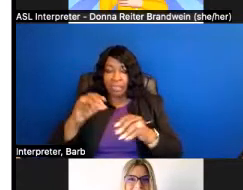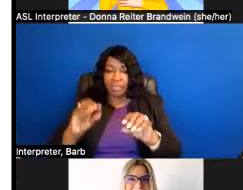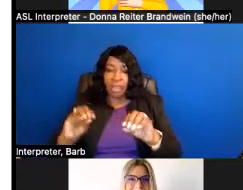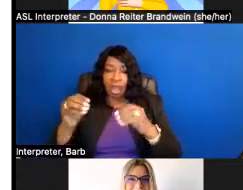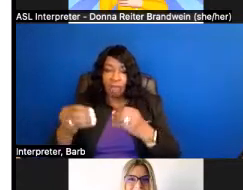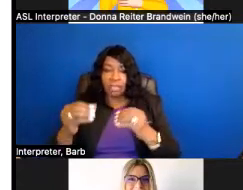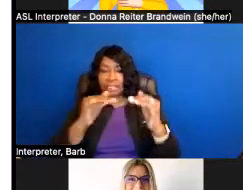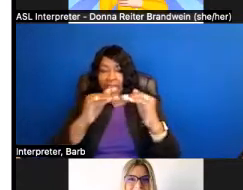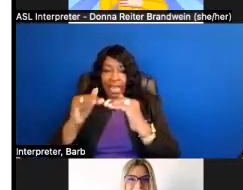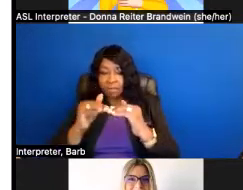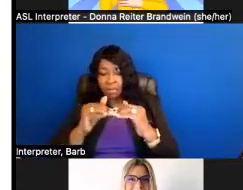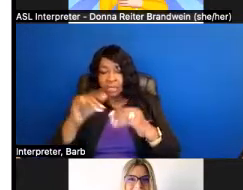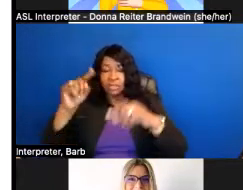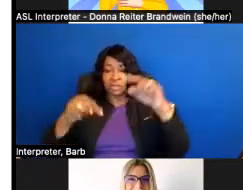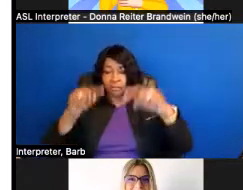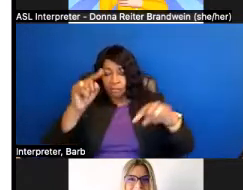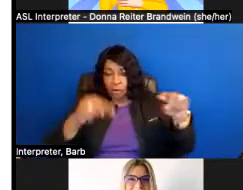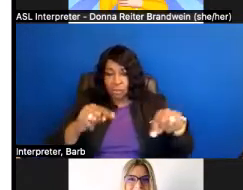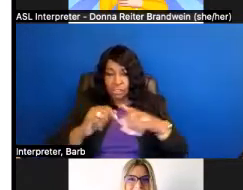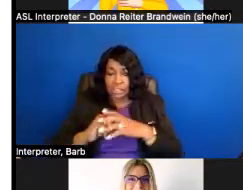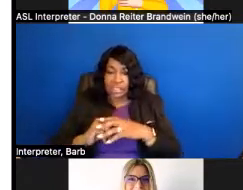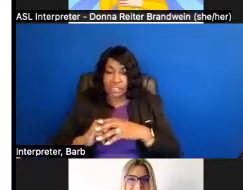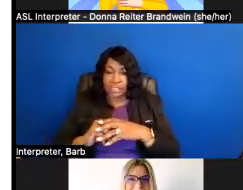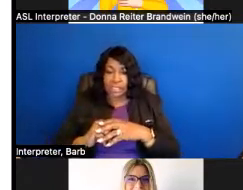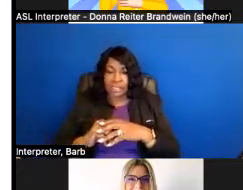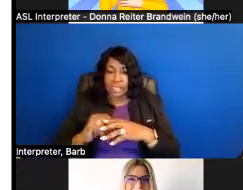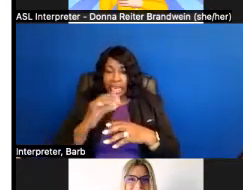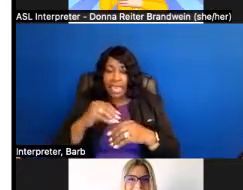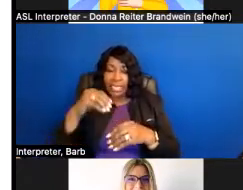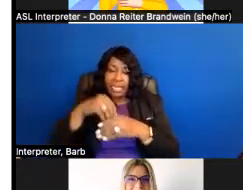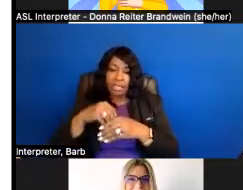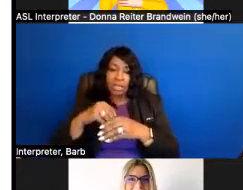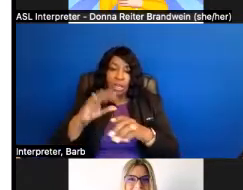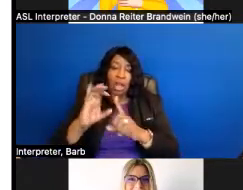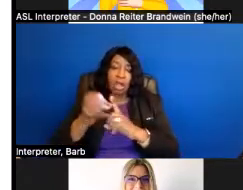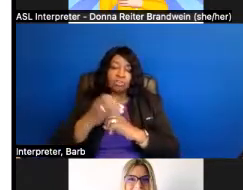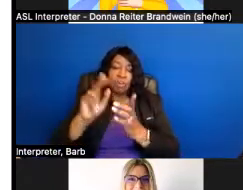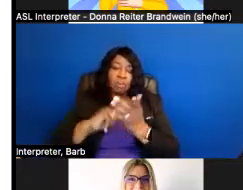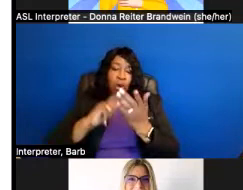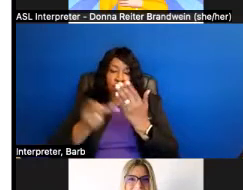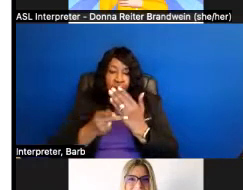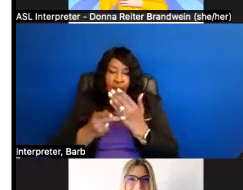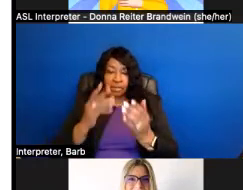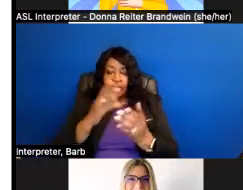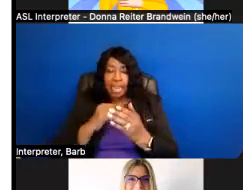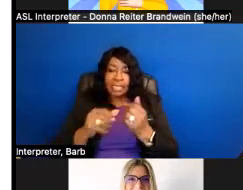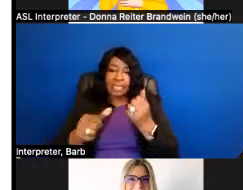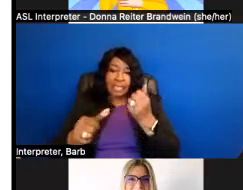Diversity and Intercultural Programs and Assistant Vice Chancellor for Student Affairs